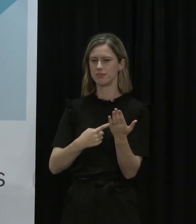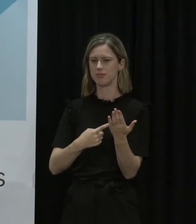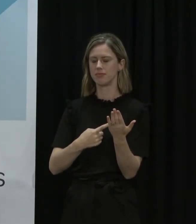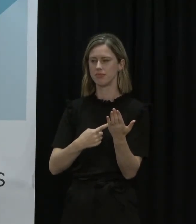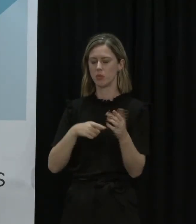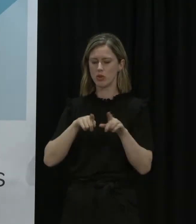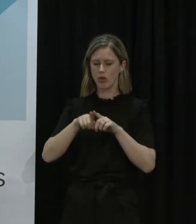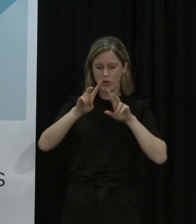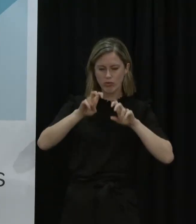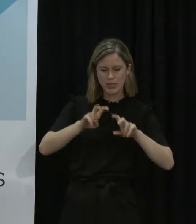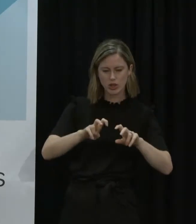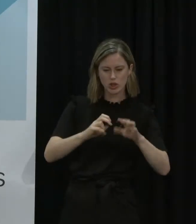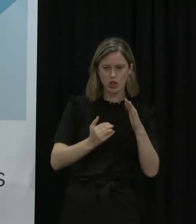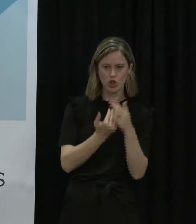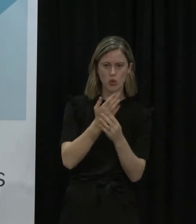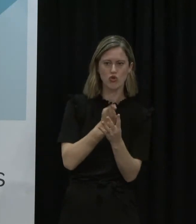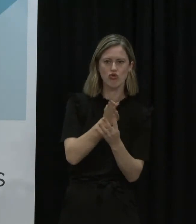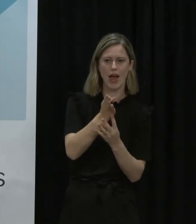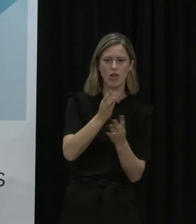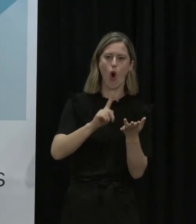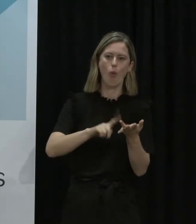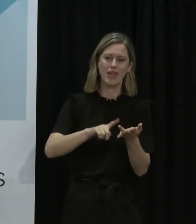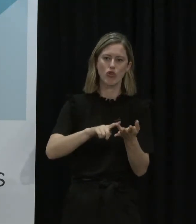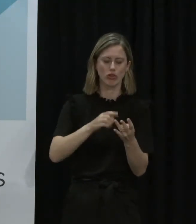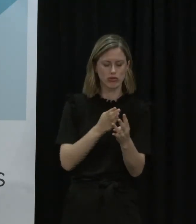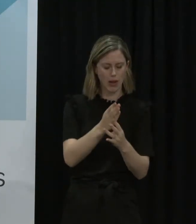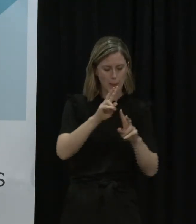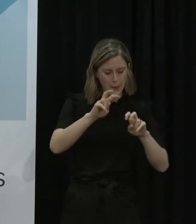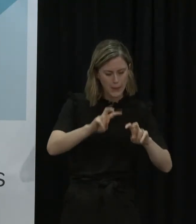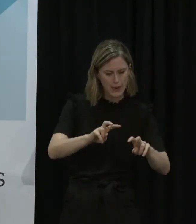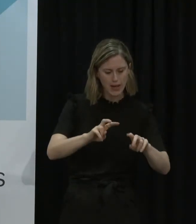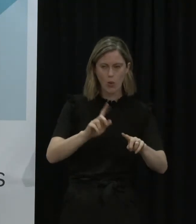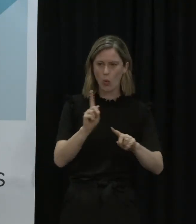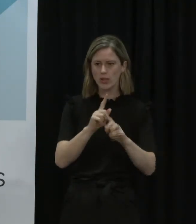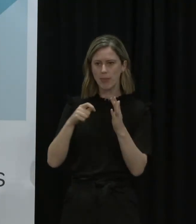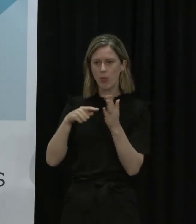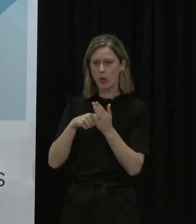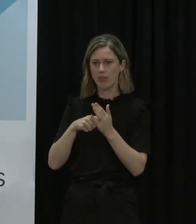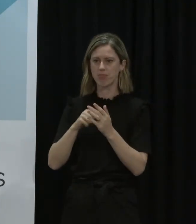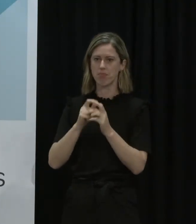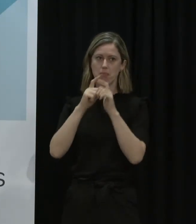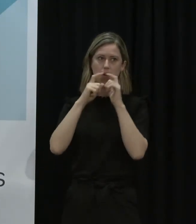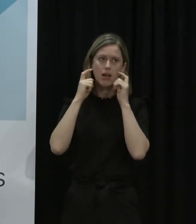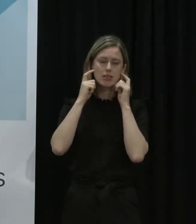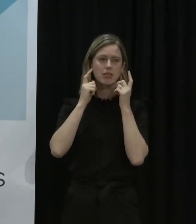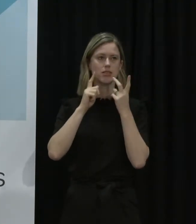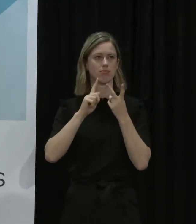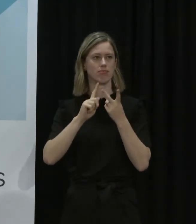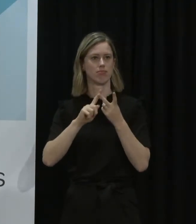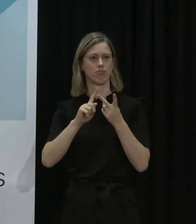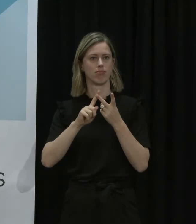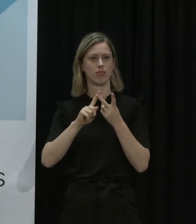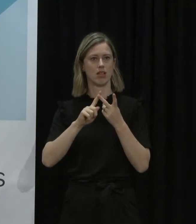scientists in particular has been that whilst we are undertaking work to better